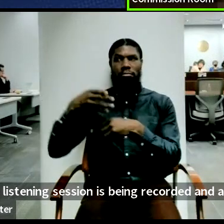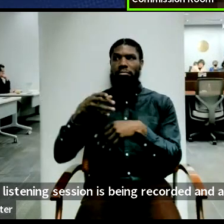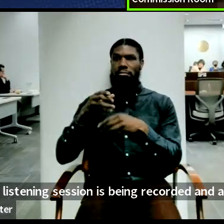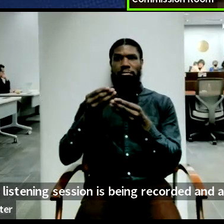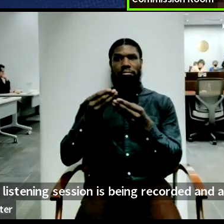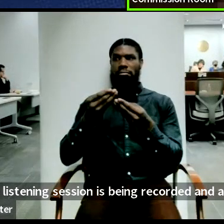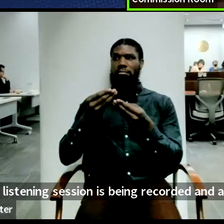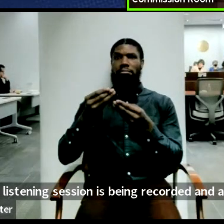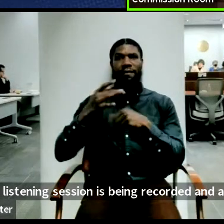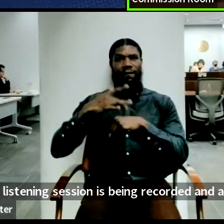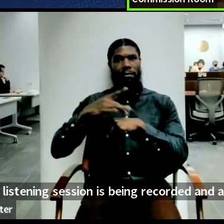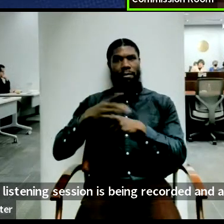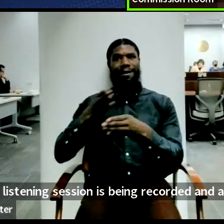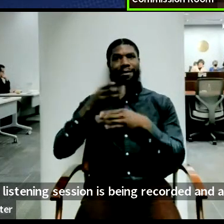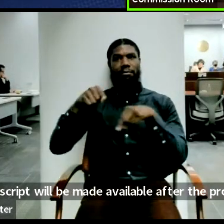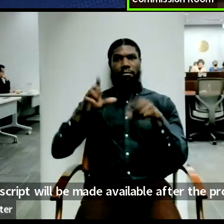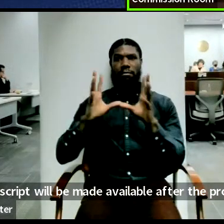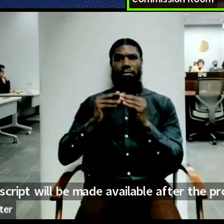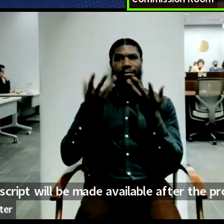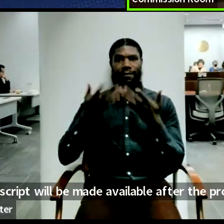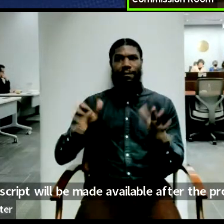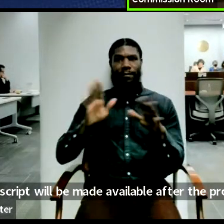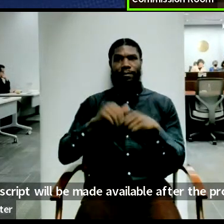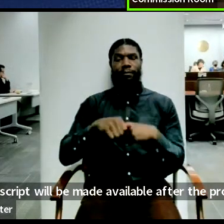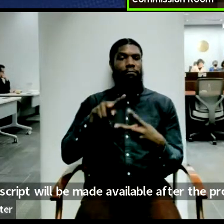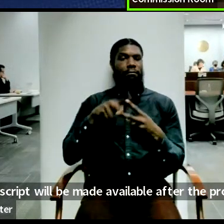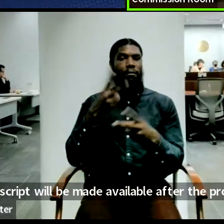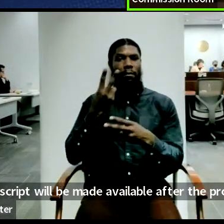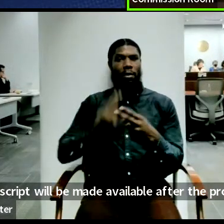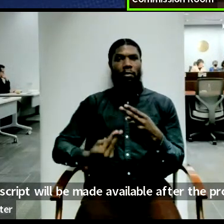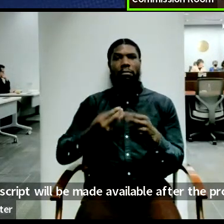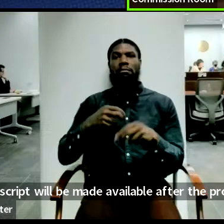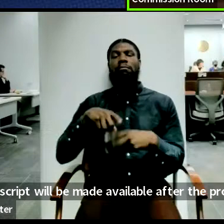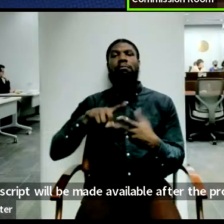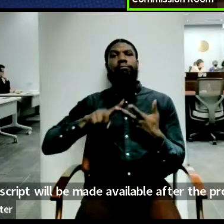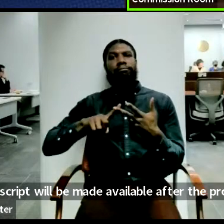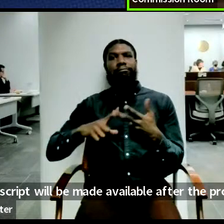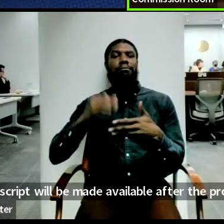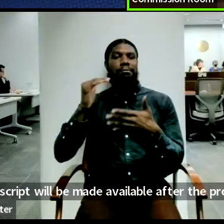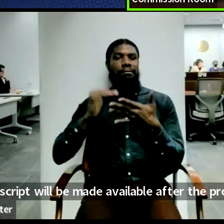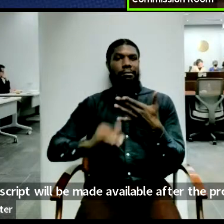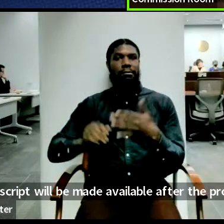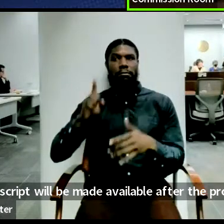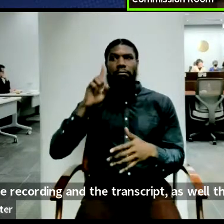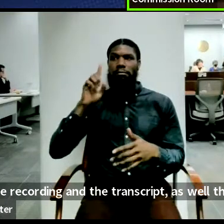The recording and the transcript, as well the list of witnesses will be posted on the EEOC